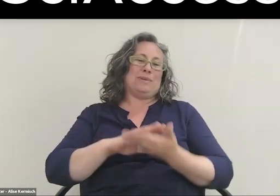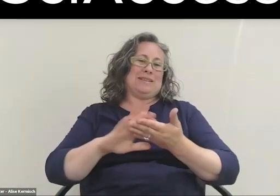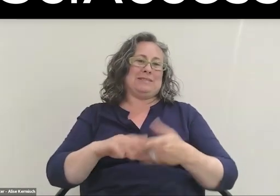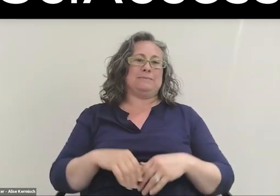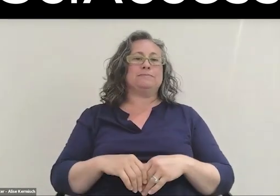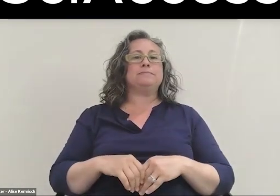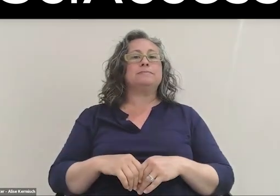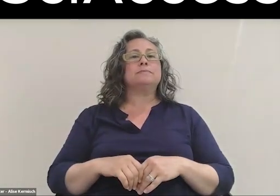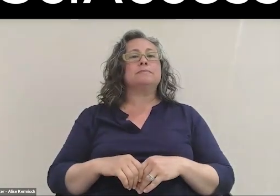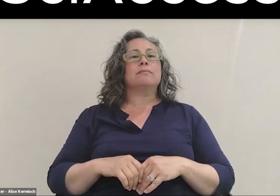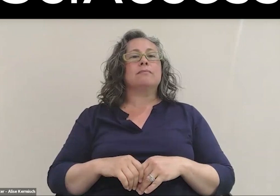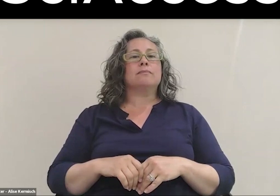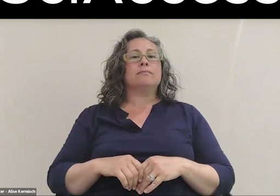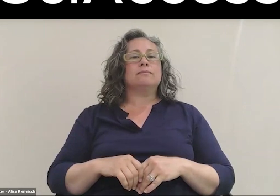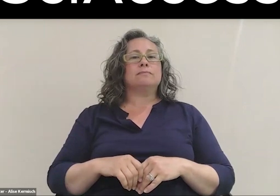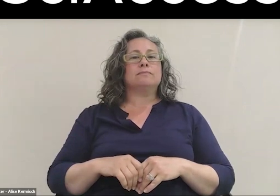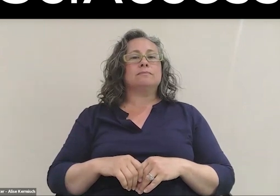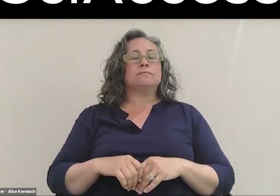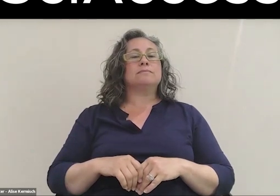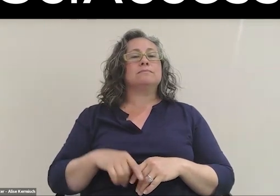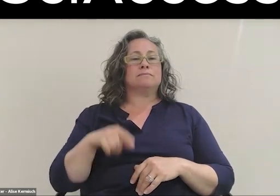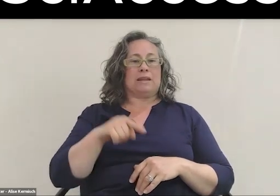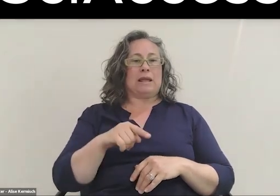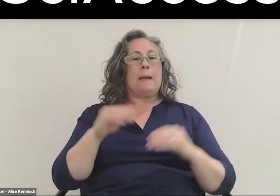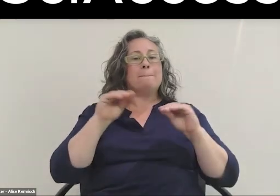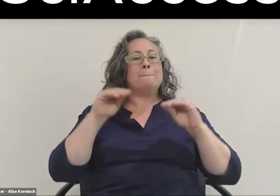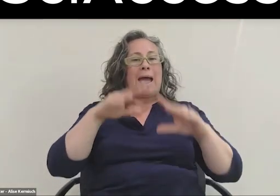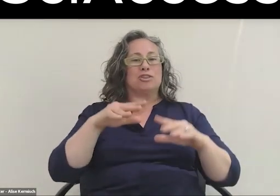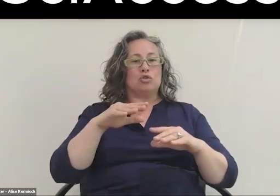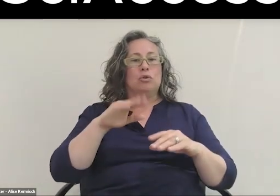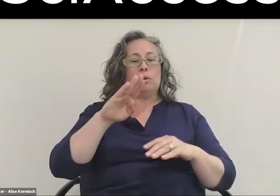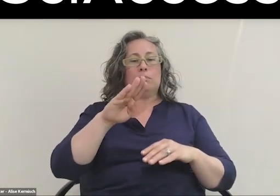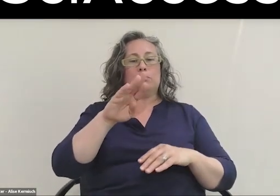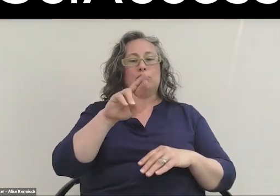At the Magical Bridge Playground, another team looked